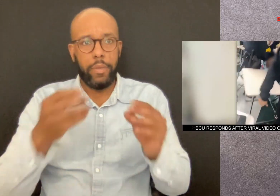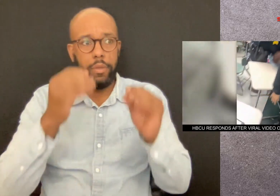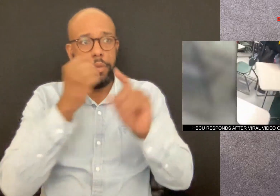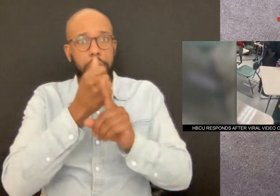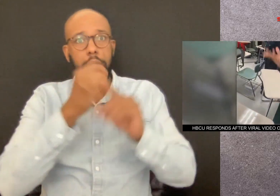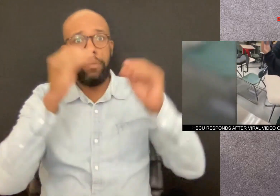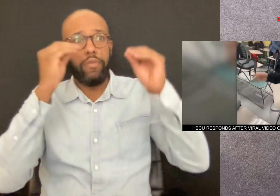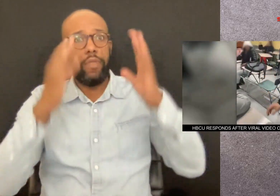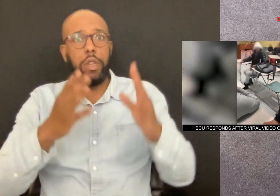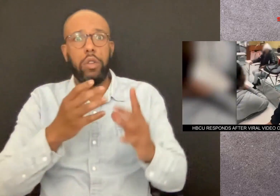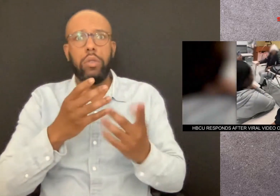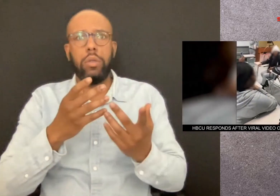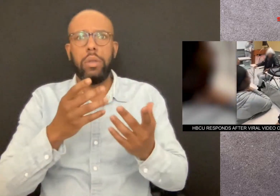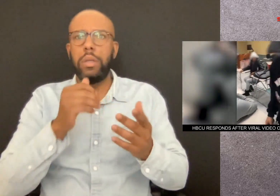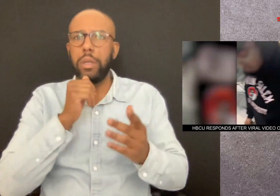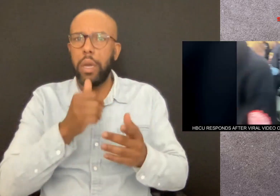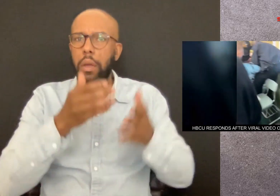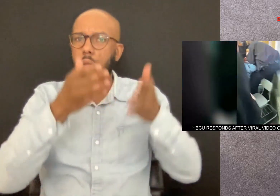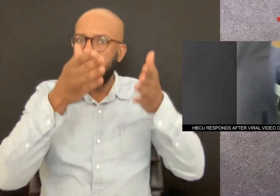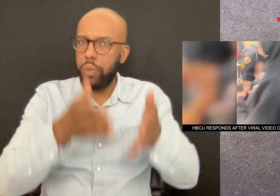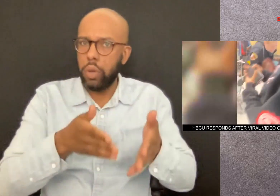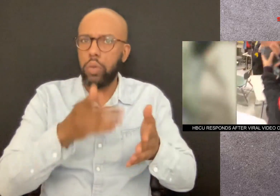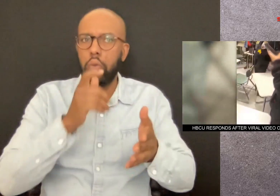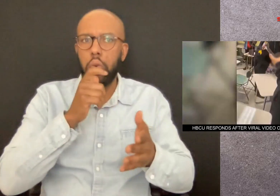the professor is not the person who called the police